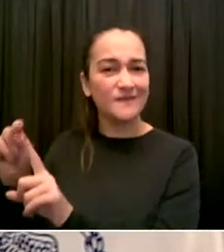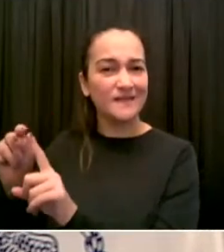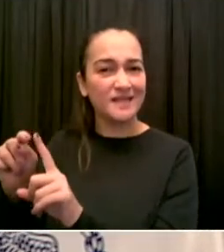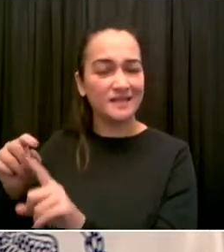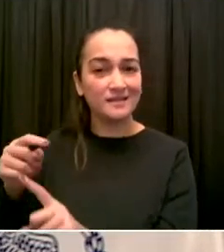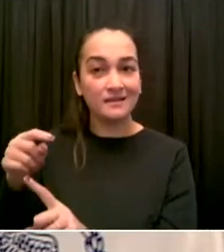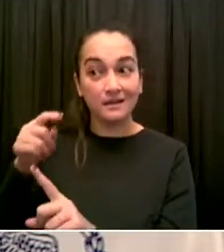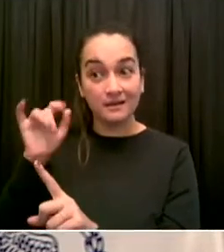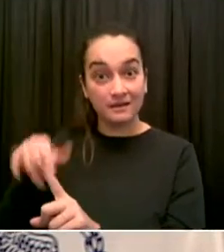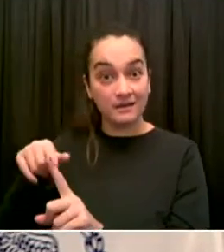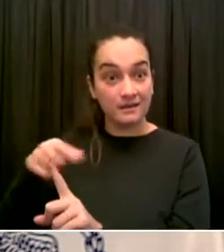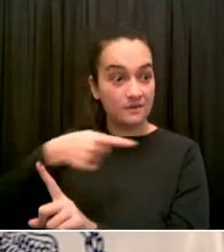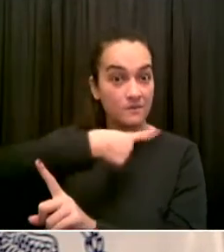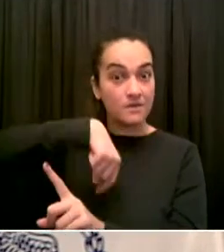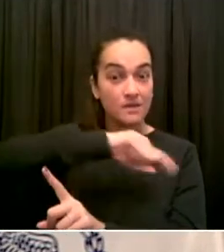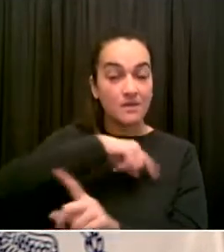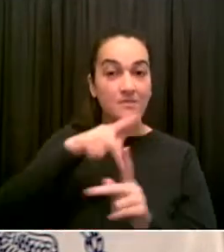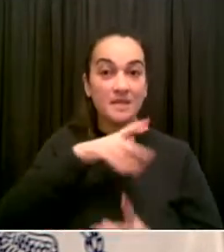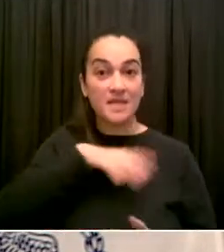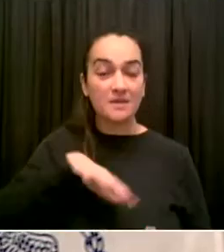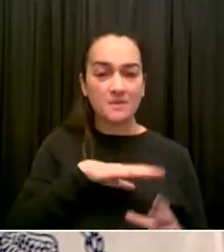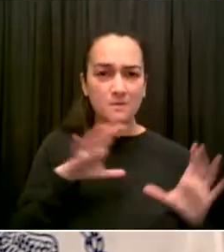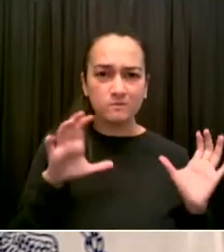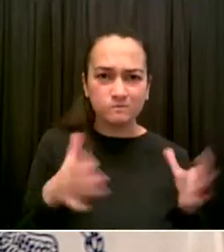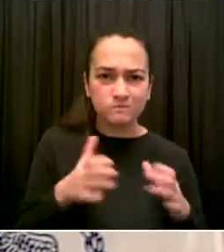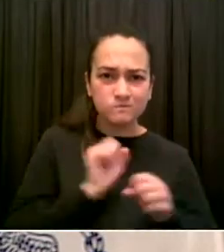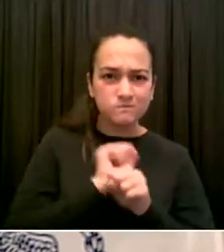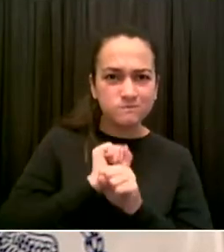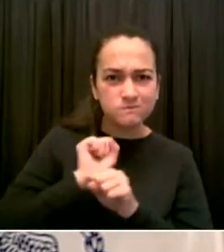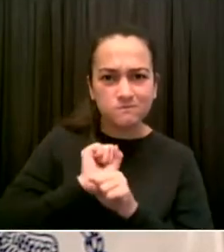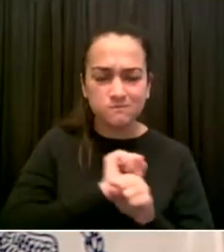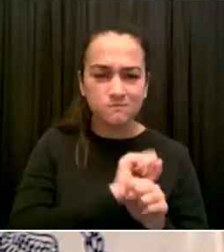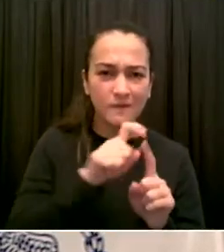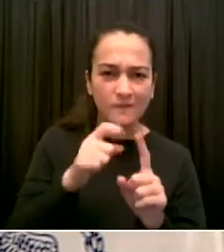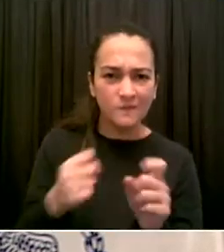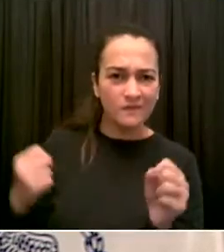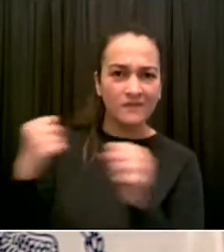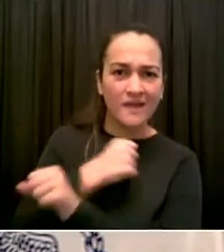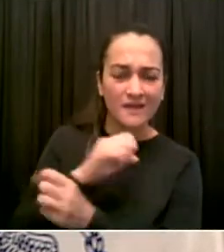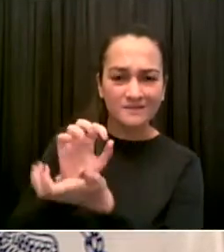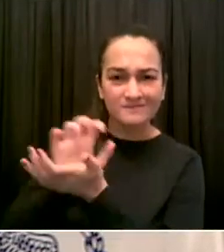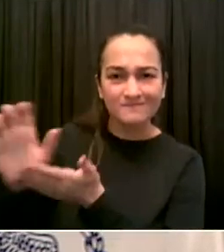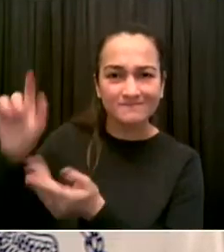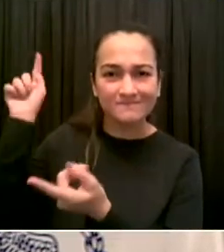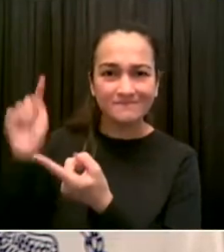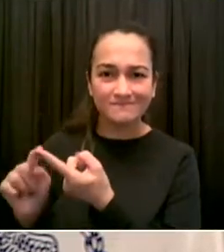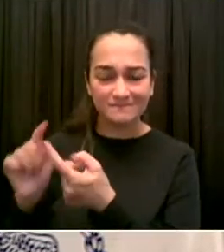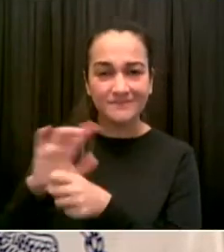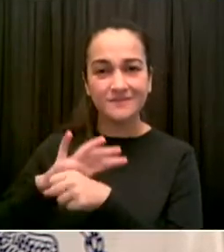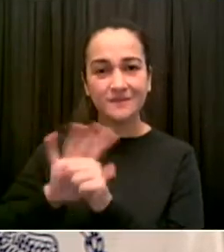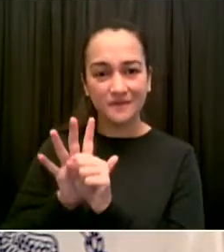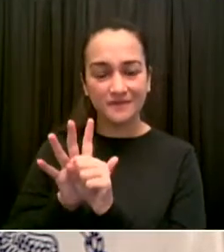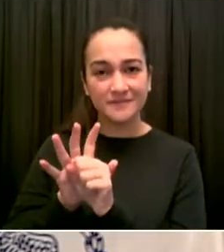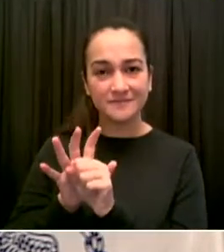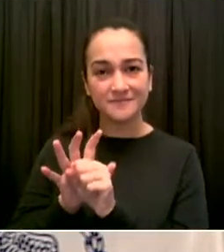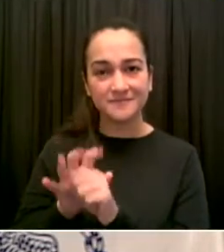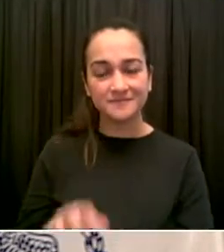CITY. WE HAVE BEEN PIECE BY PIECE